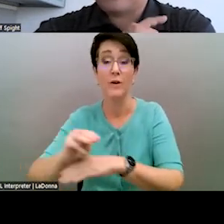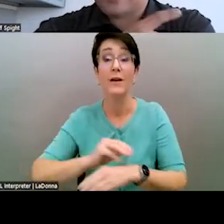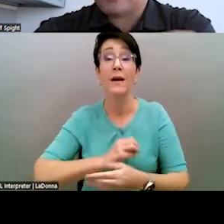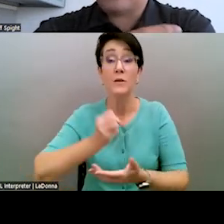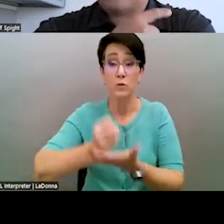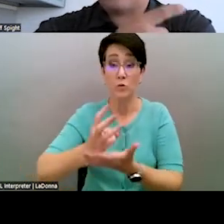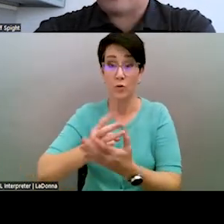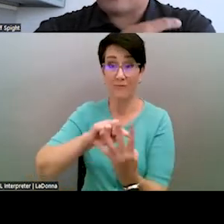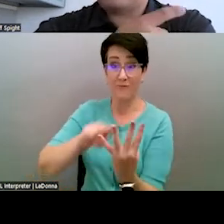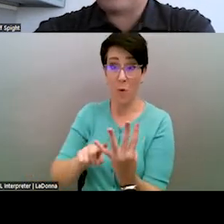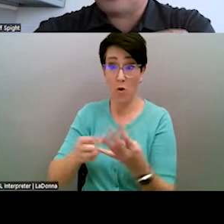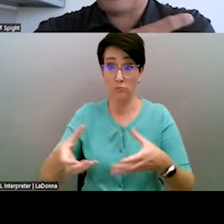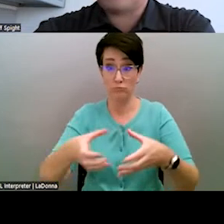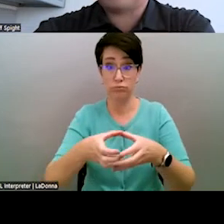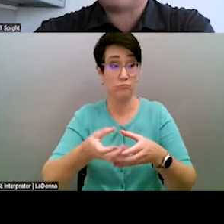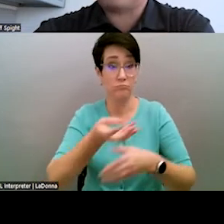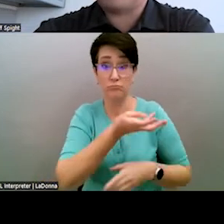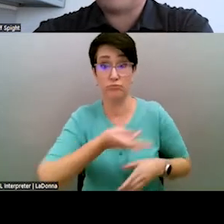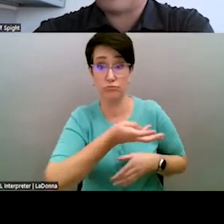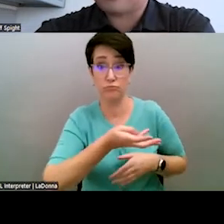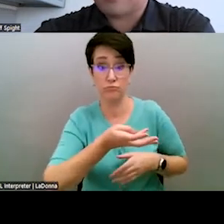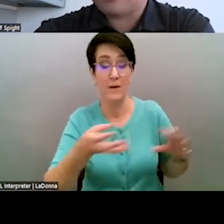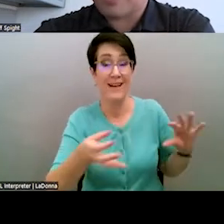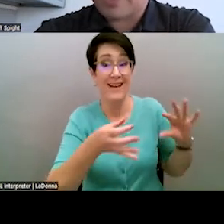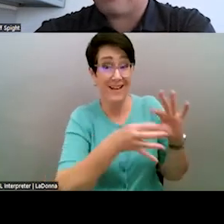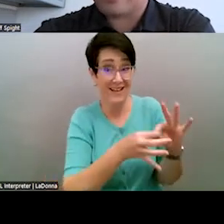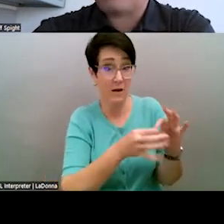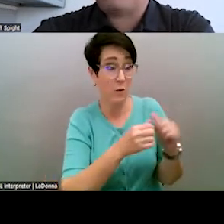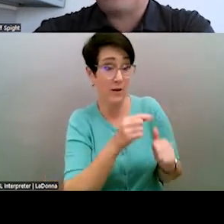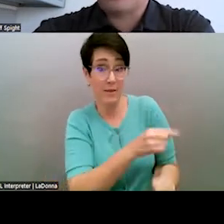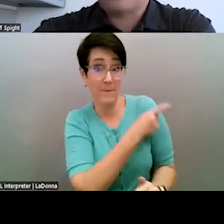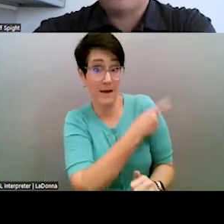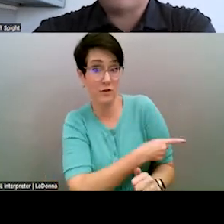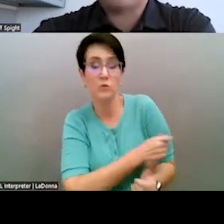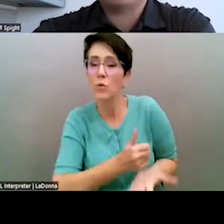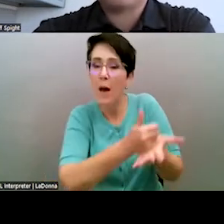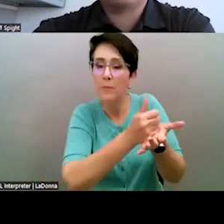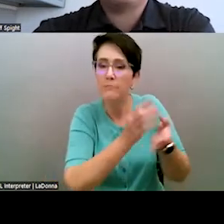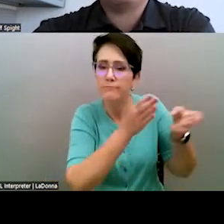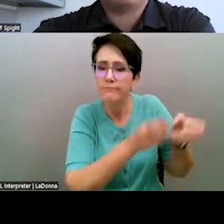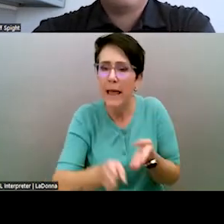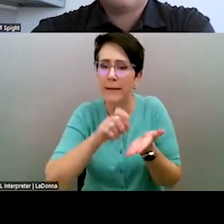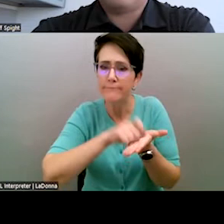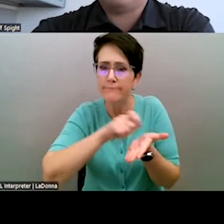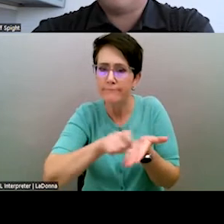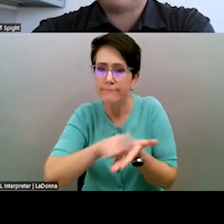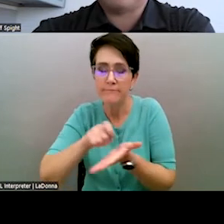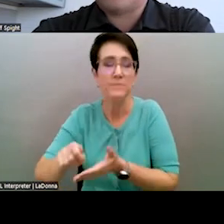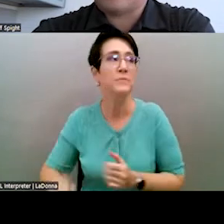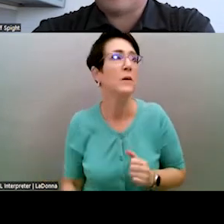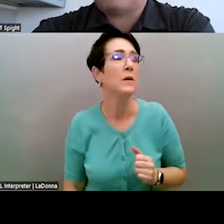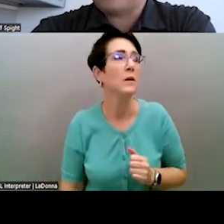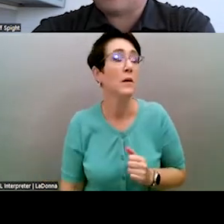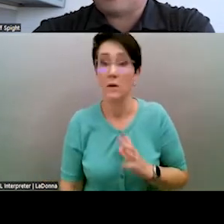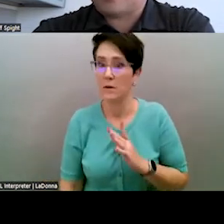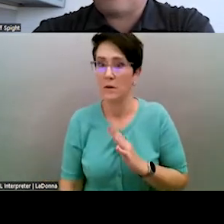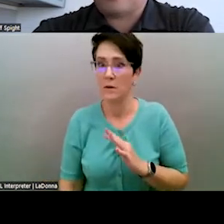TIGHTLY TO COME UP WITH A CUSTOM ID PLAN FOR THEM. THIS HAS DONE AN MAZING THING FOR A LOT